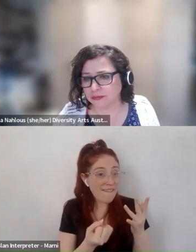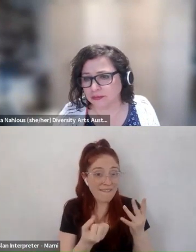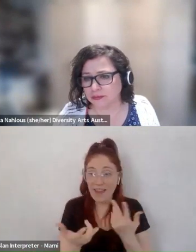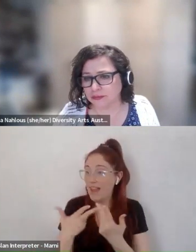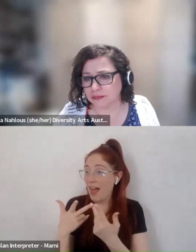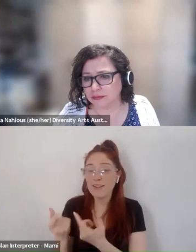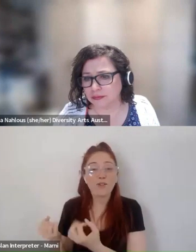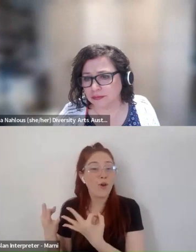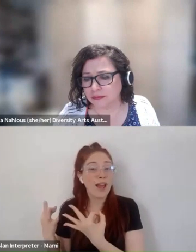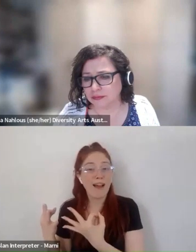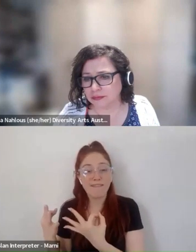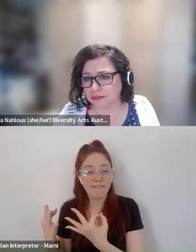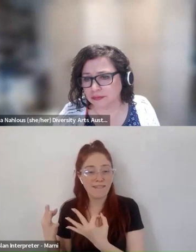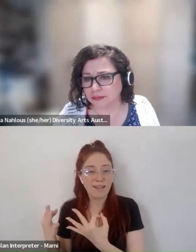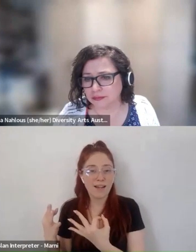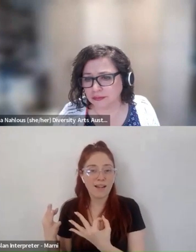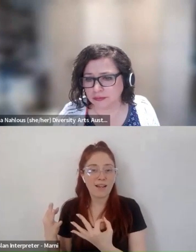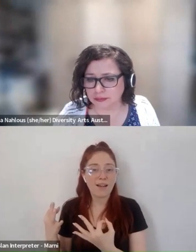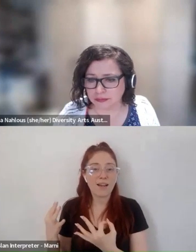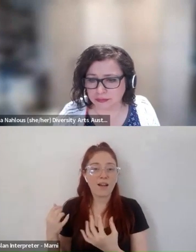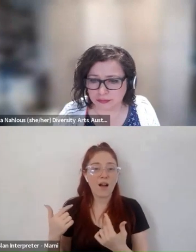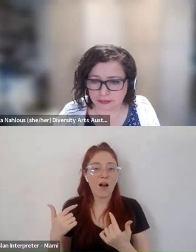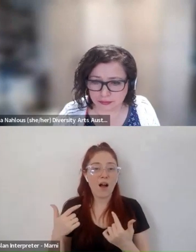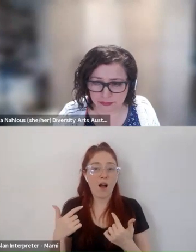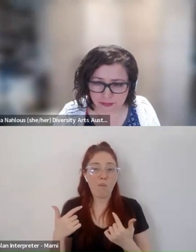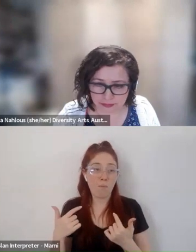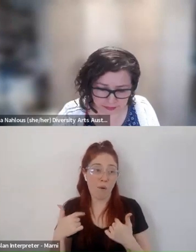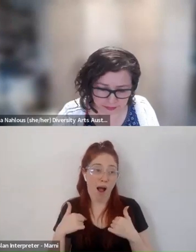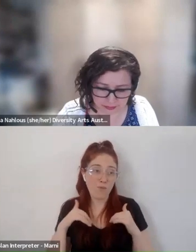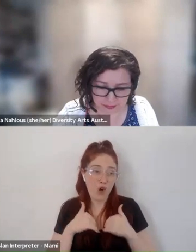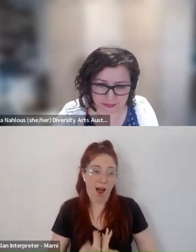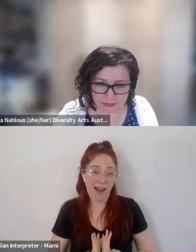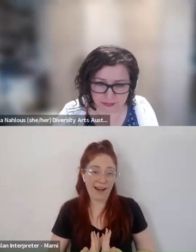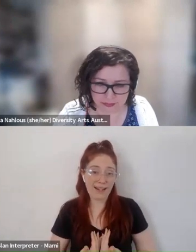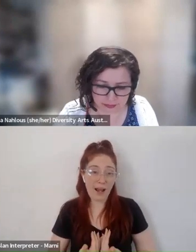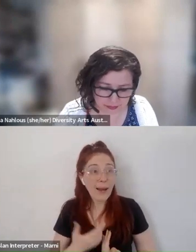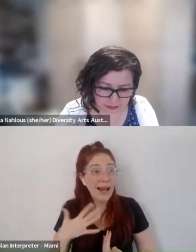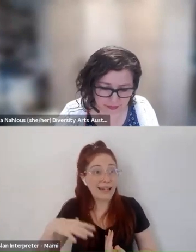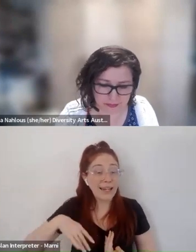believe it's necessary, but I'm also really tired. And there's sort of not enough of us to,